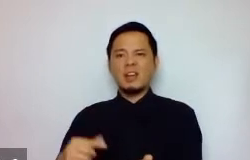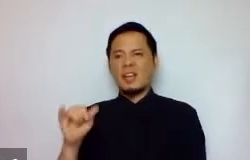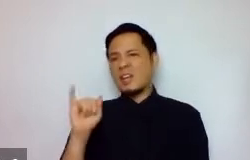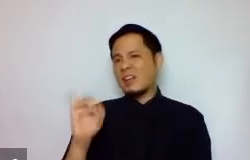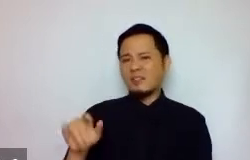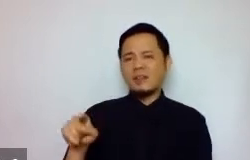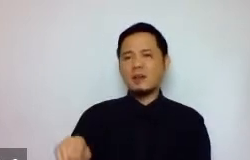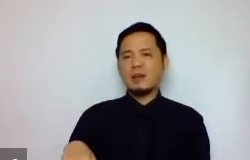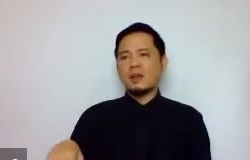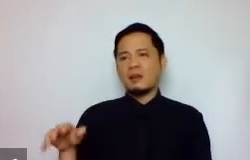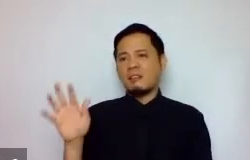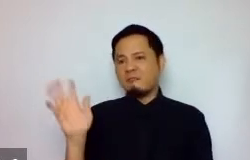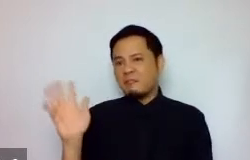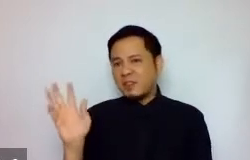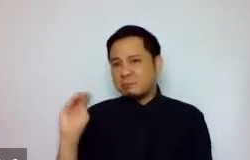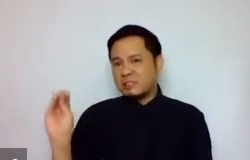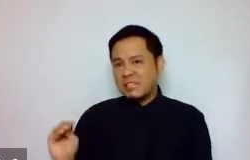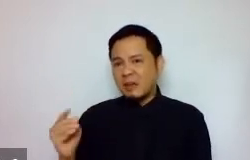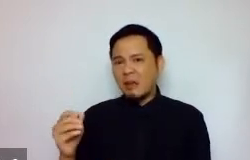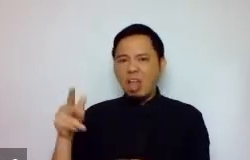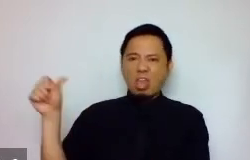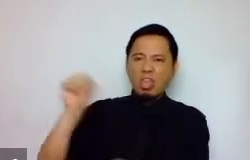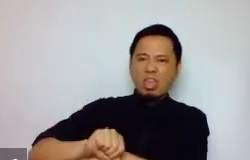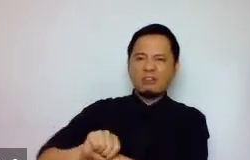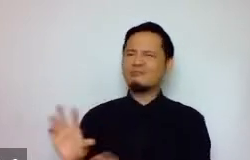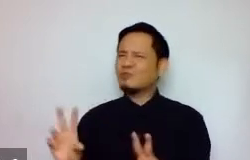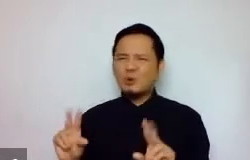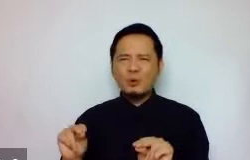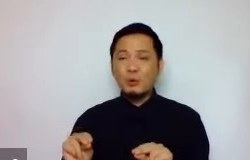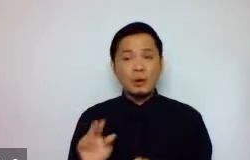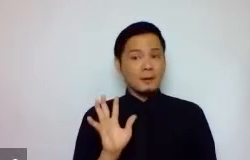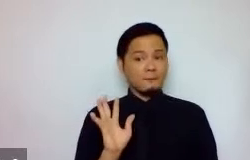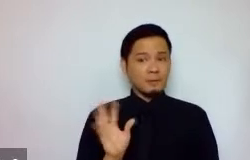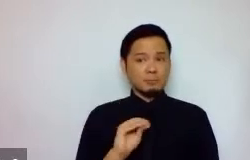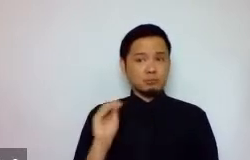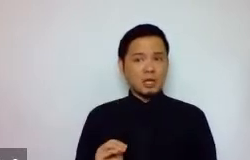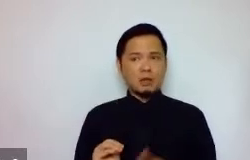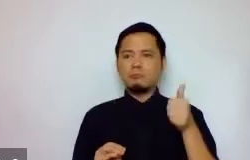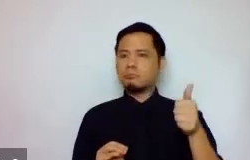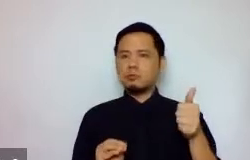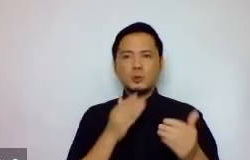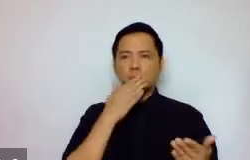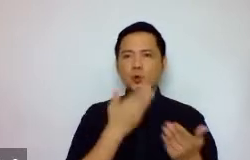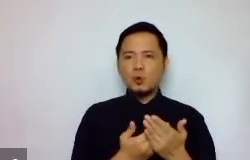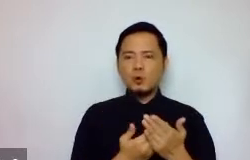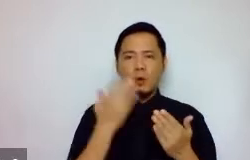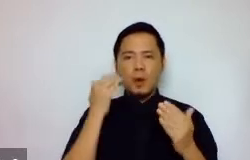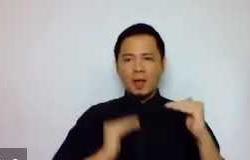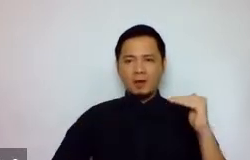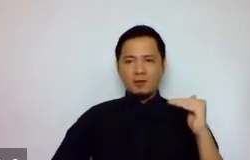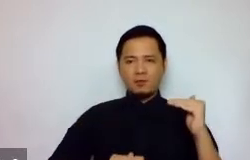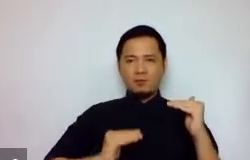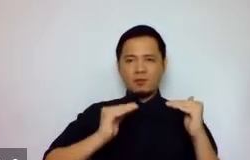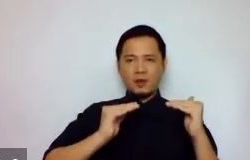Actually fifty percent above is the threshold and is approved by WHO.